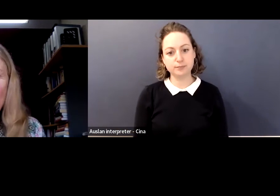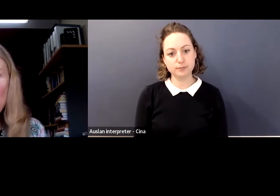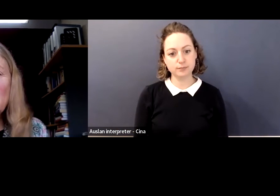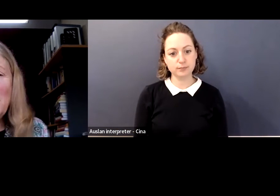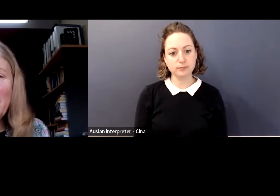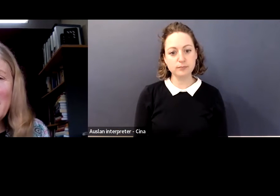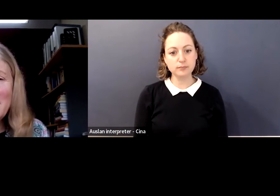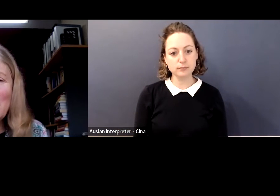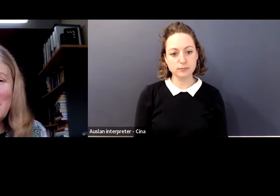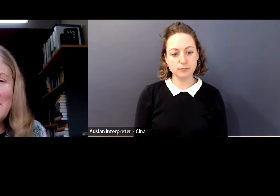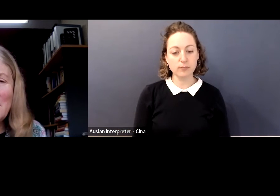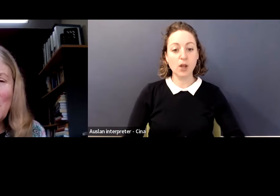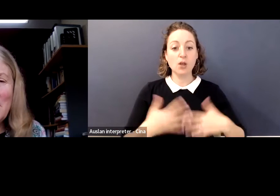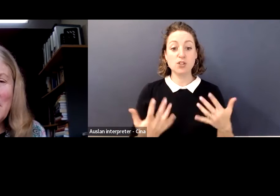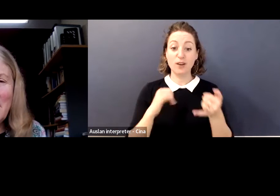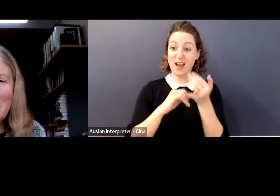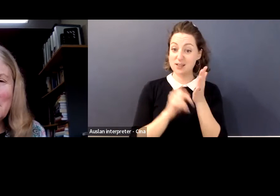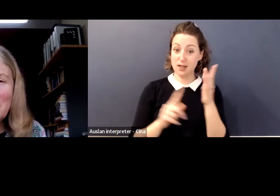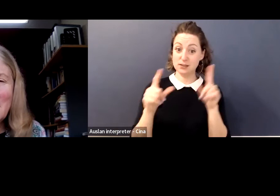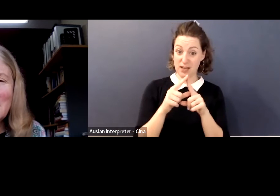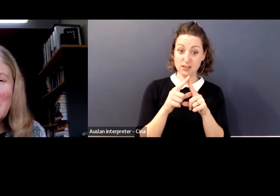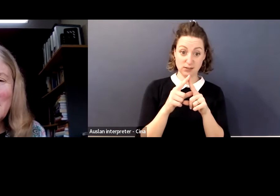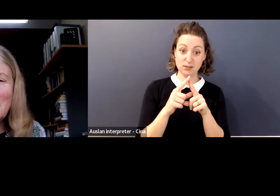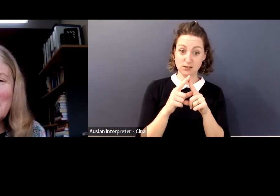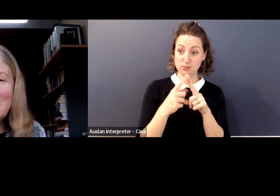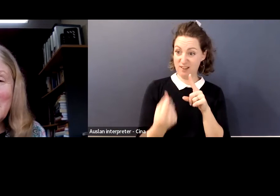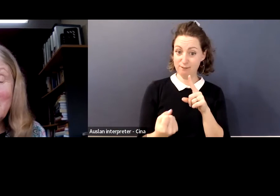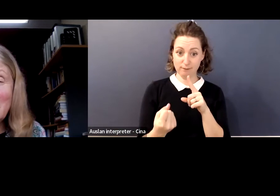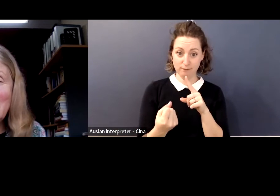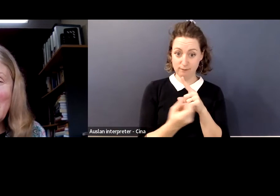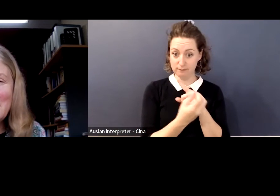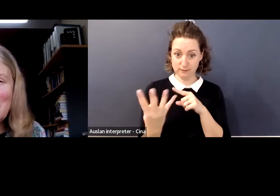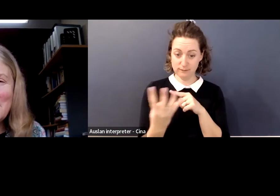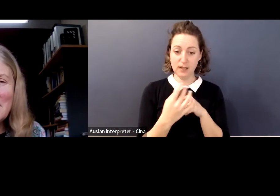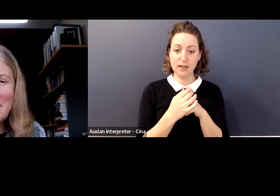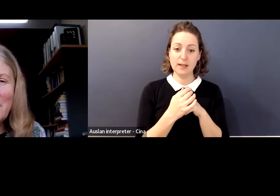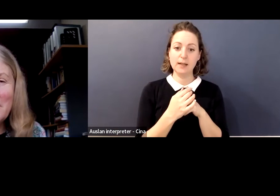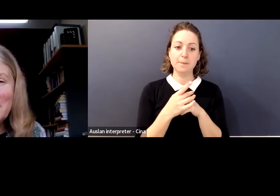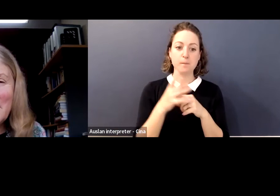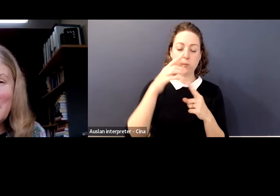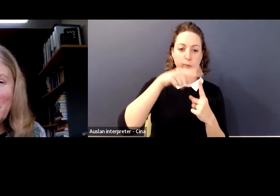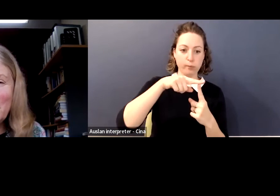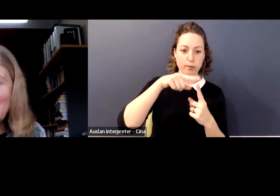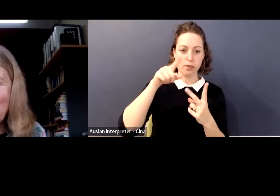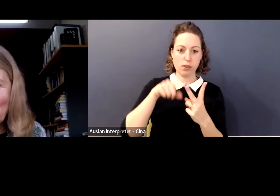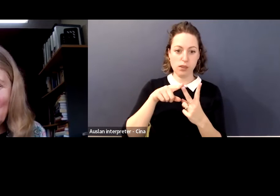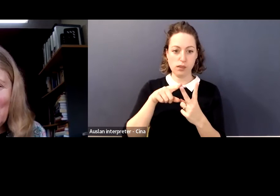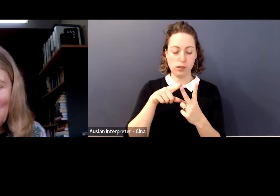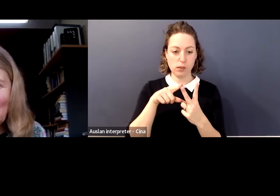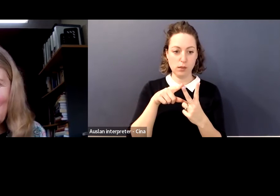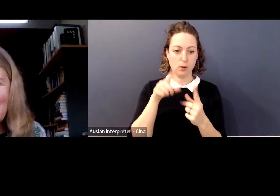So we have SLDs with in the key academic SC area, and for example, when we talk about